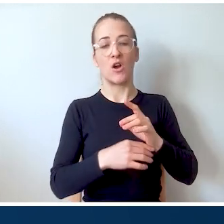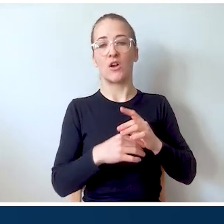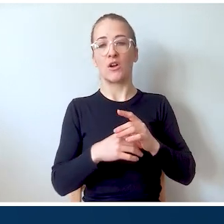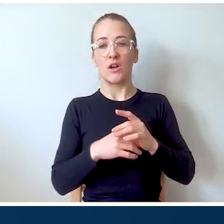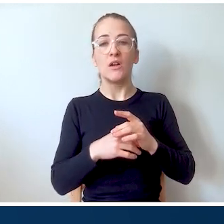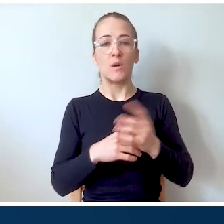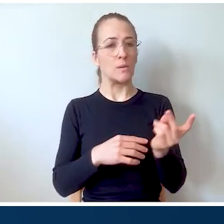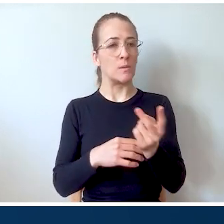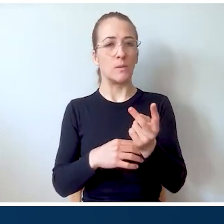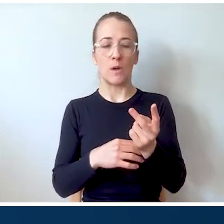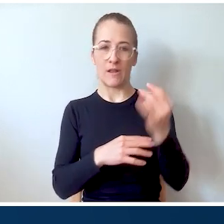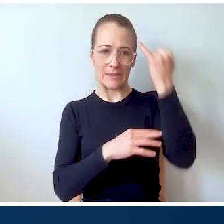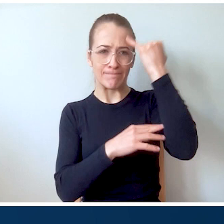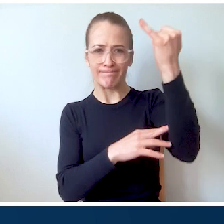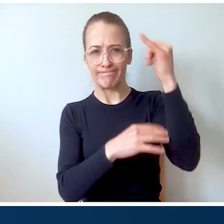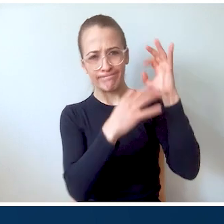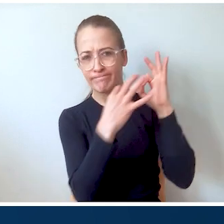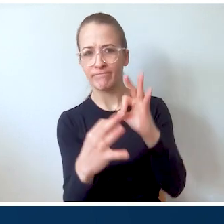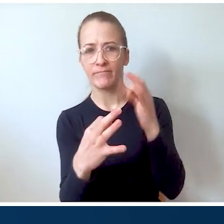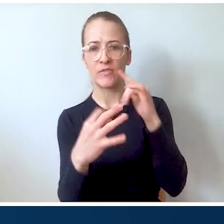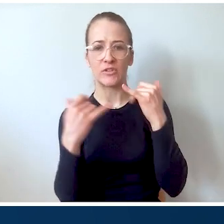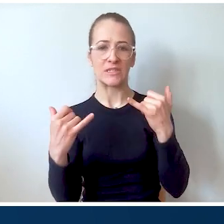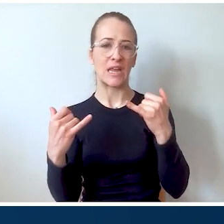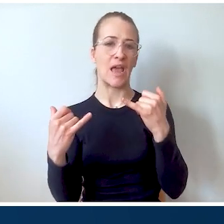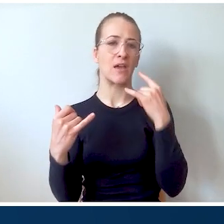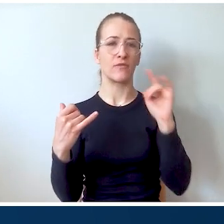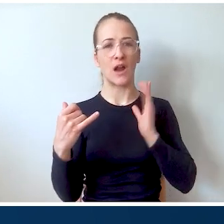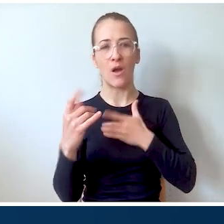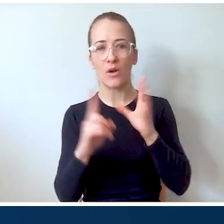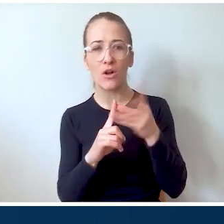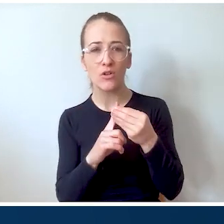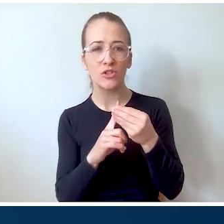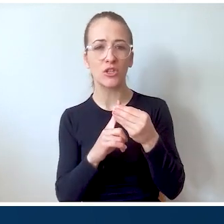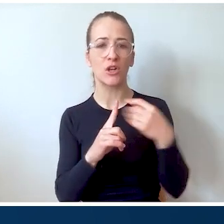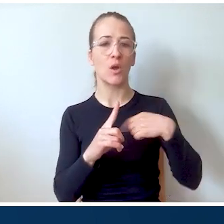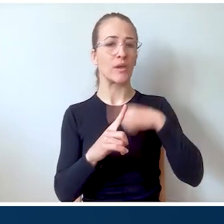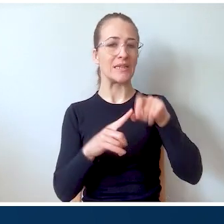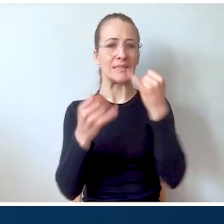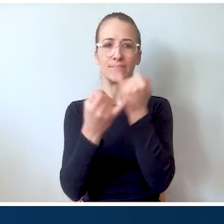the ideals of the day or of the time or of the culture. That we need to be independent,